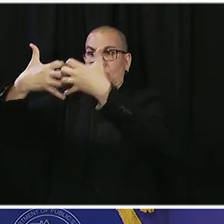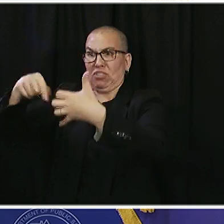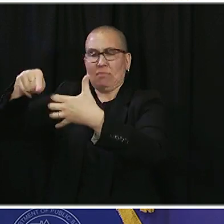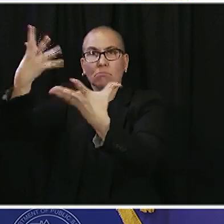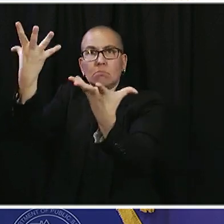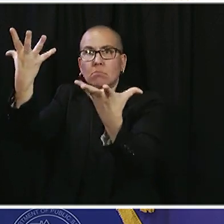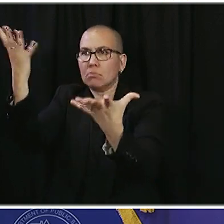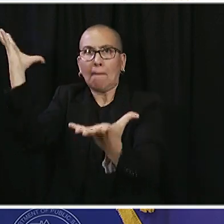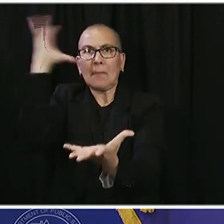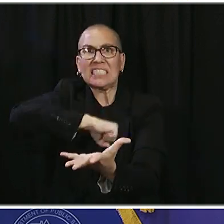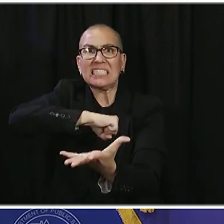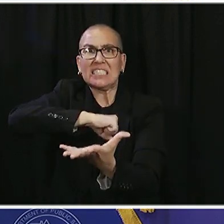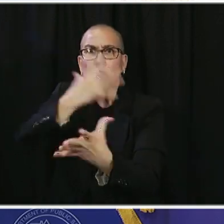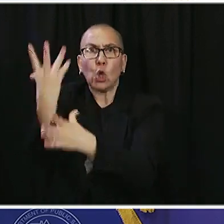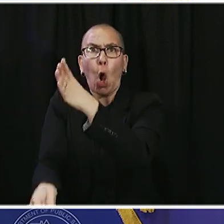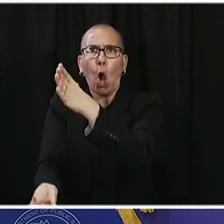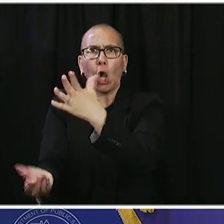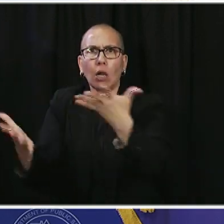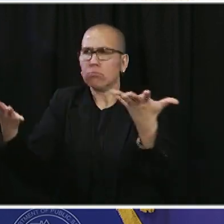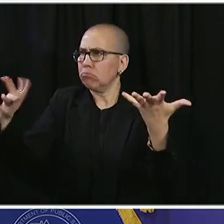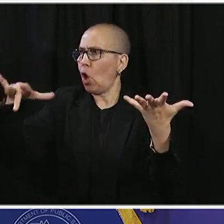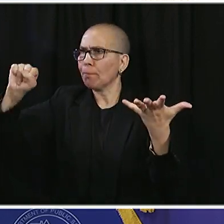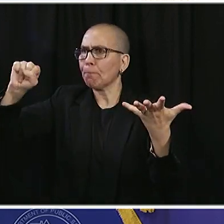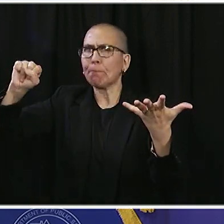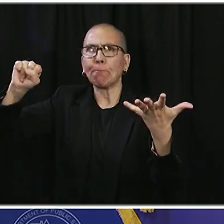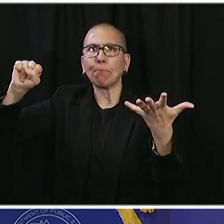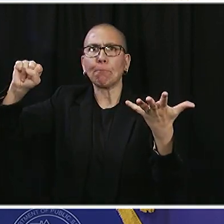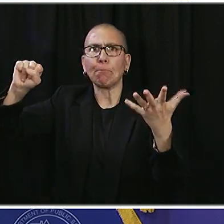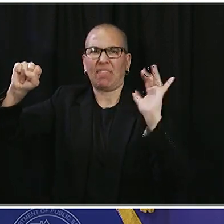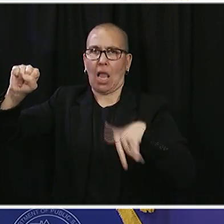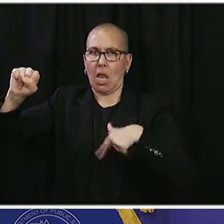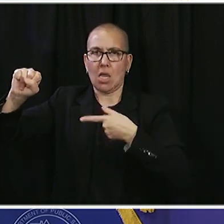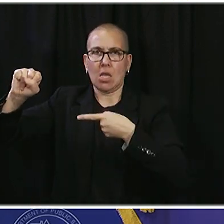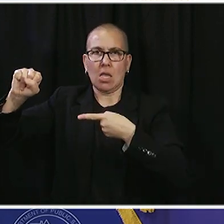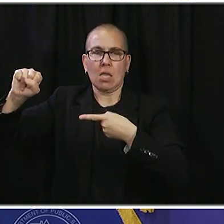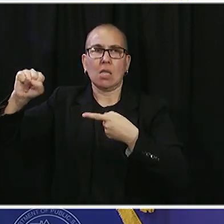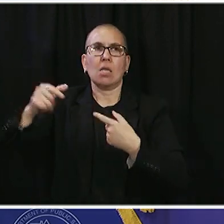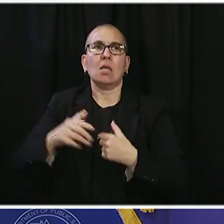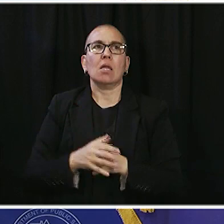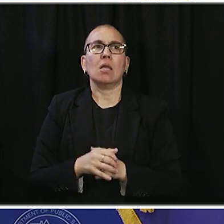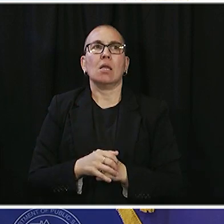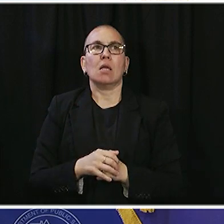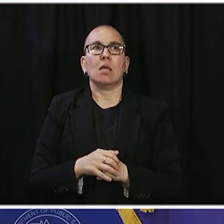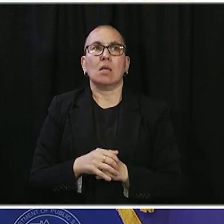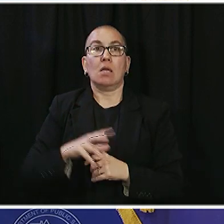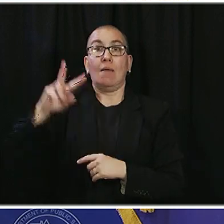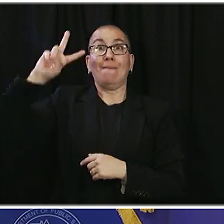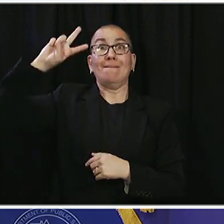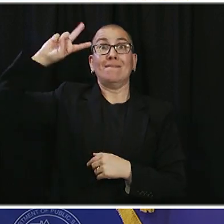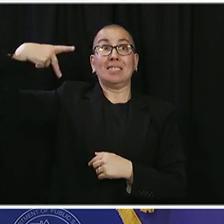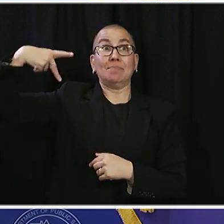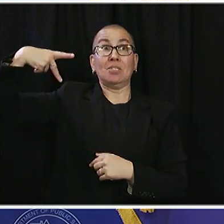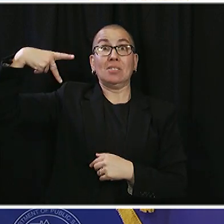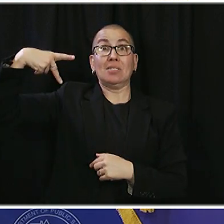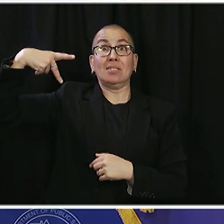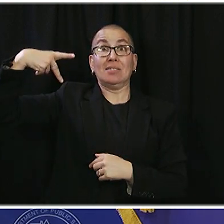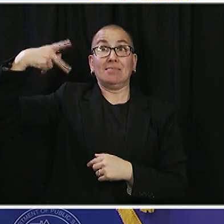THESE ARE HIGH THROUGH-PUTS. AND THEY GOT -- AND I'LL JUST CANDID -- AND I'M SURE THAT THEY WOULD VERIFY THIS BECAUSE